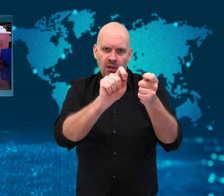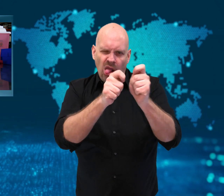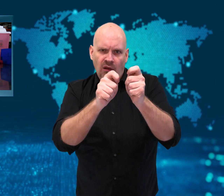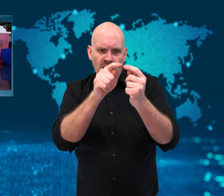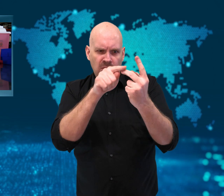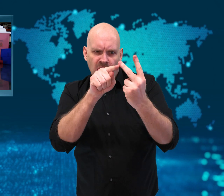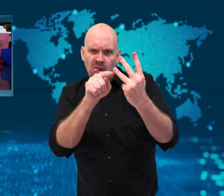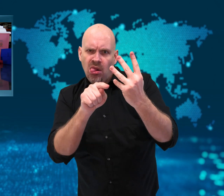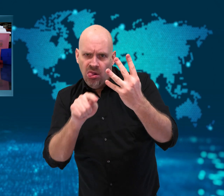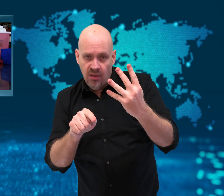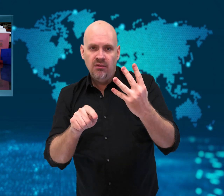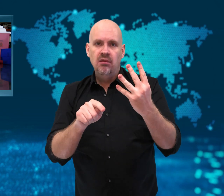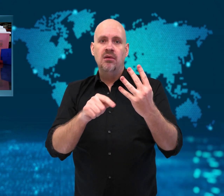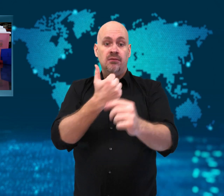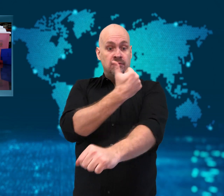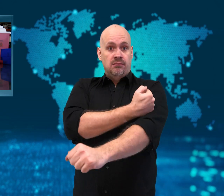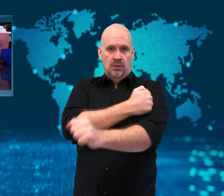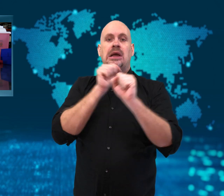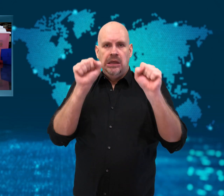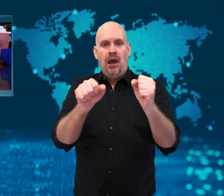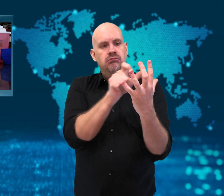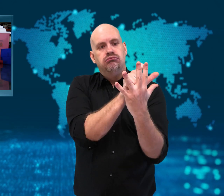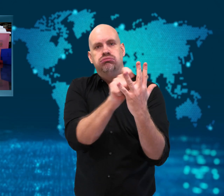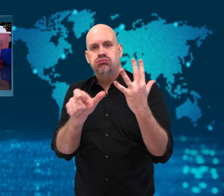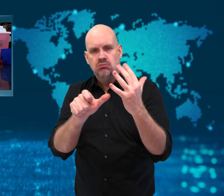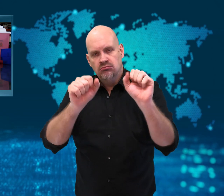individuals against new variants.